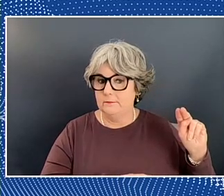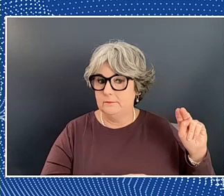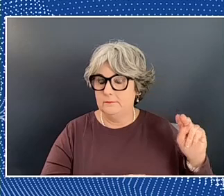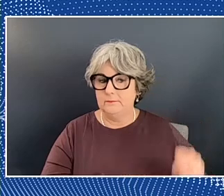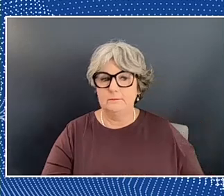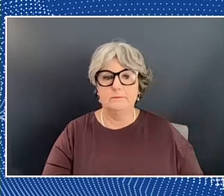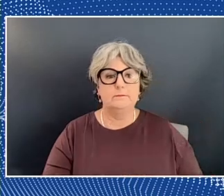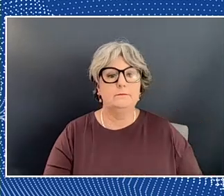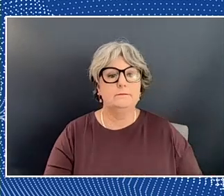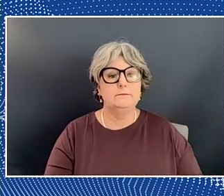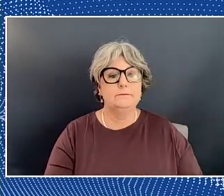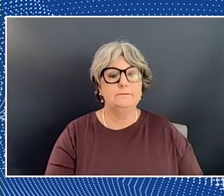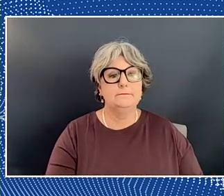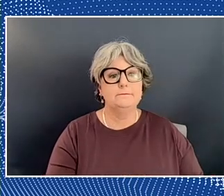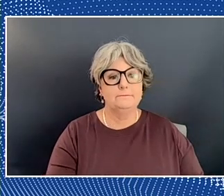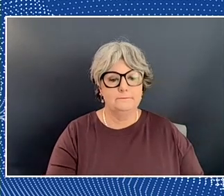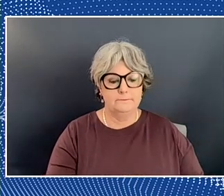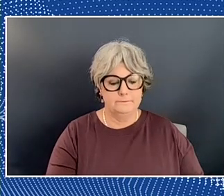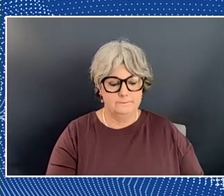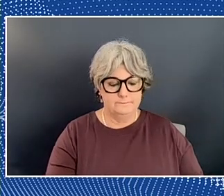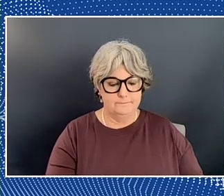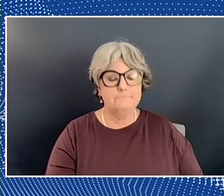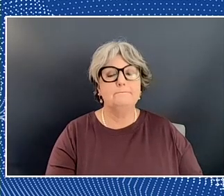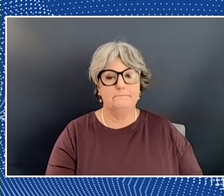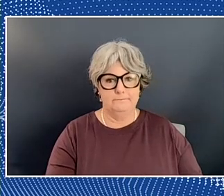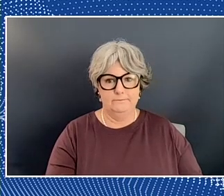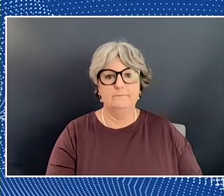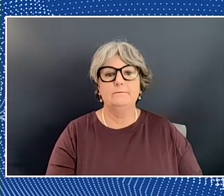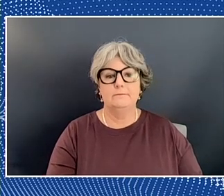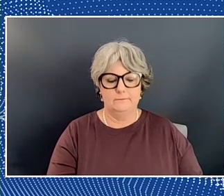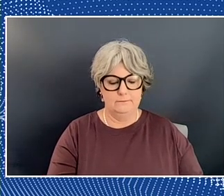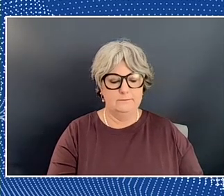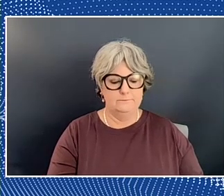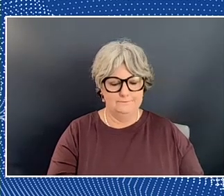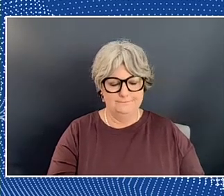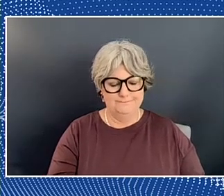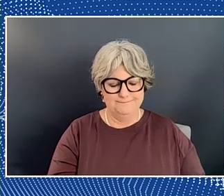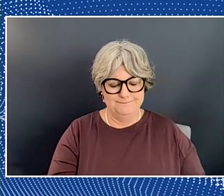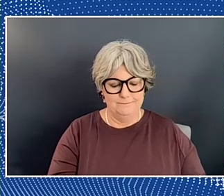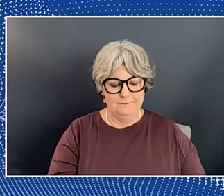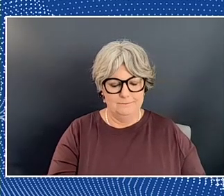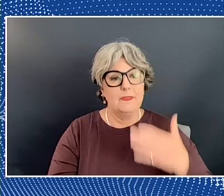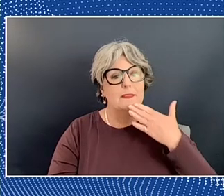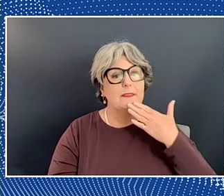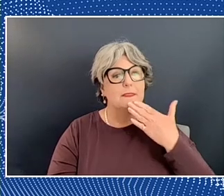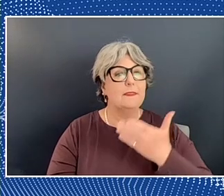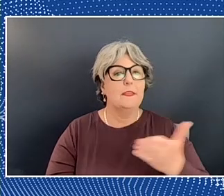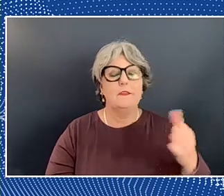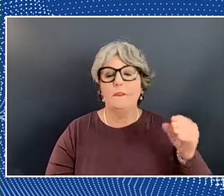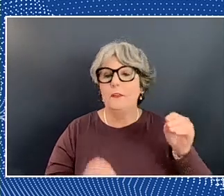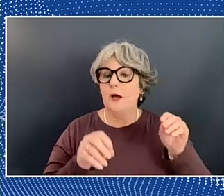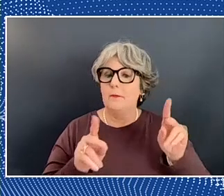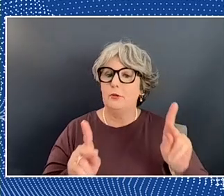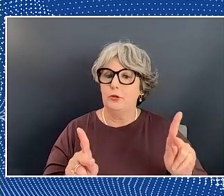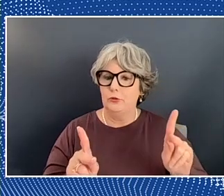Can you hear me? Yes. Okay, great. Thank you very much for the opportunity to speak today. I greatly appreciate your